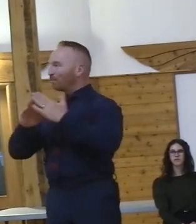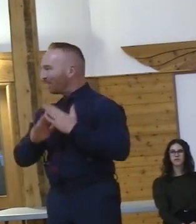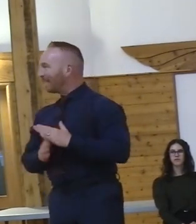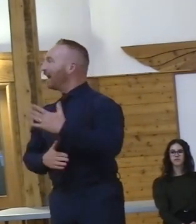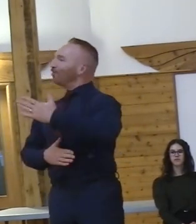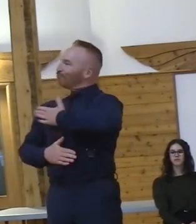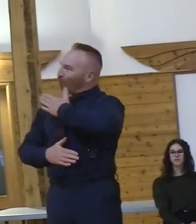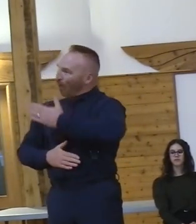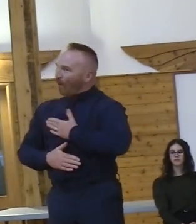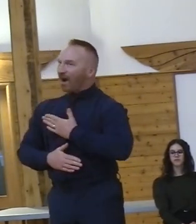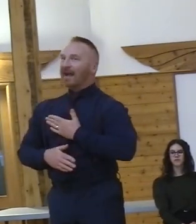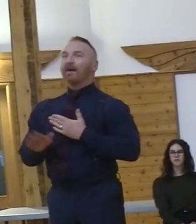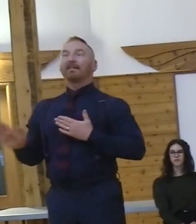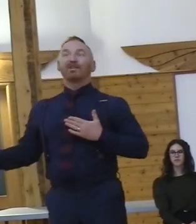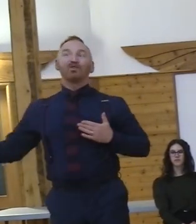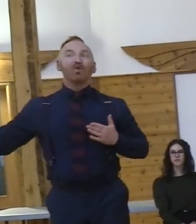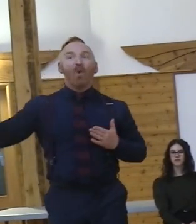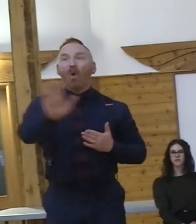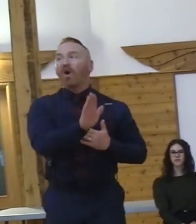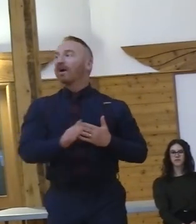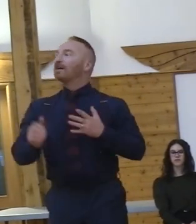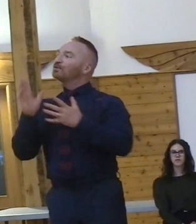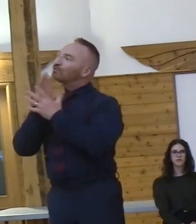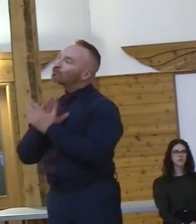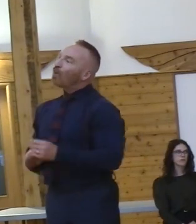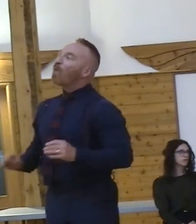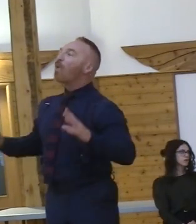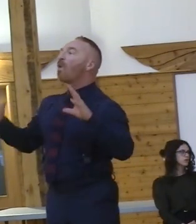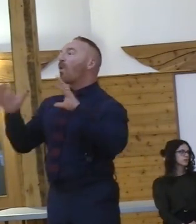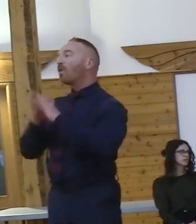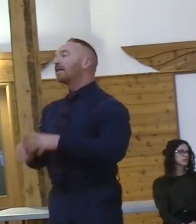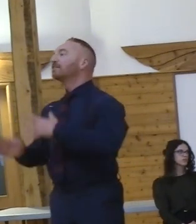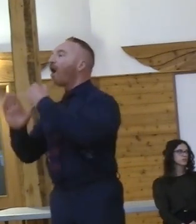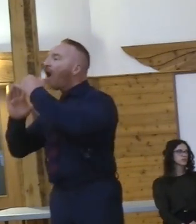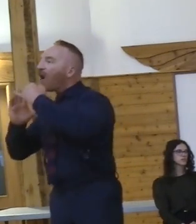It's about giving all of our storytellers whether they're artists, filmmakers or community